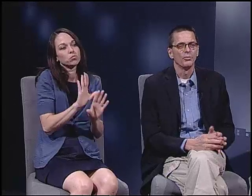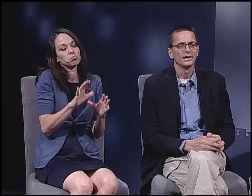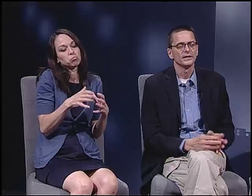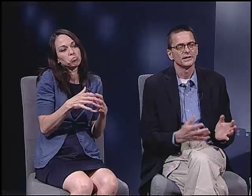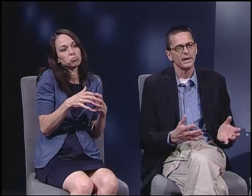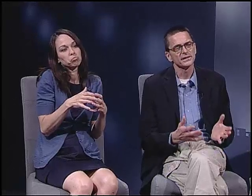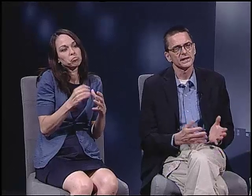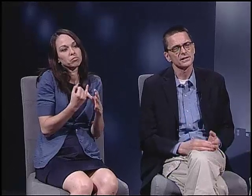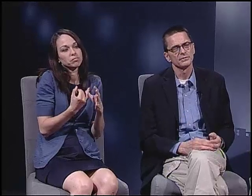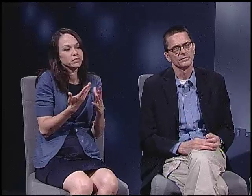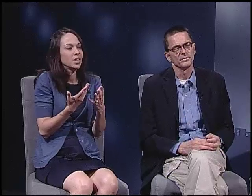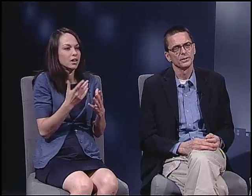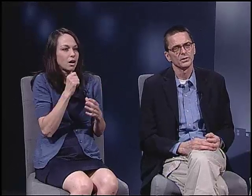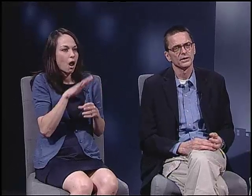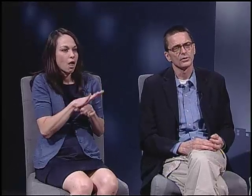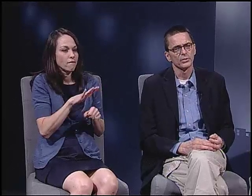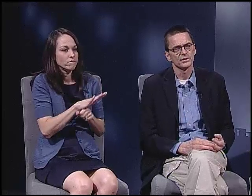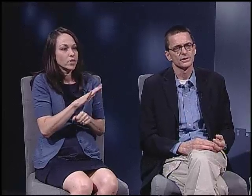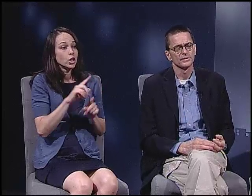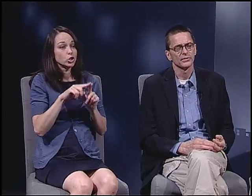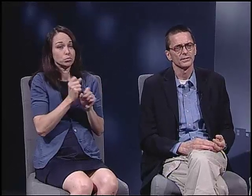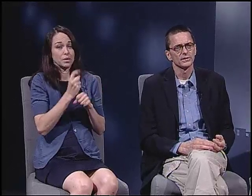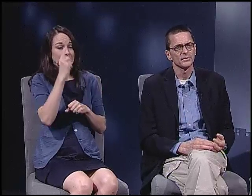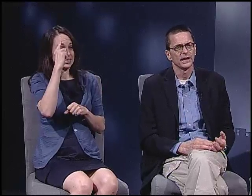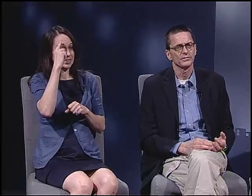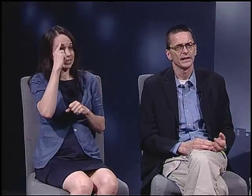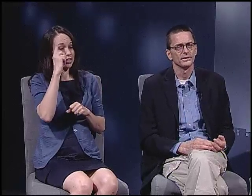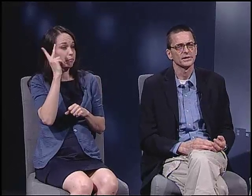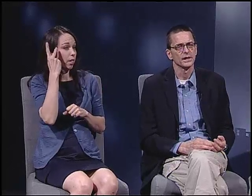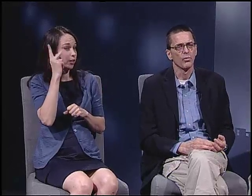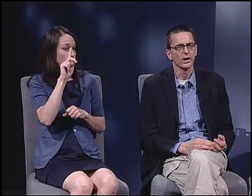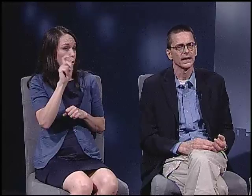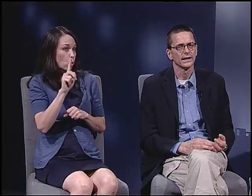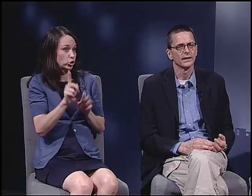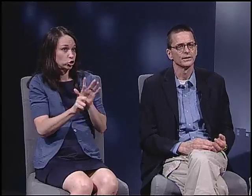One-- to make sense of the political questions in front of us, we have to have some working knowledge